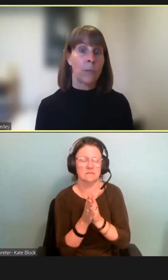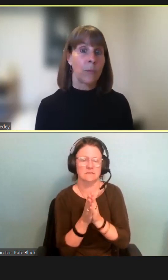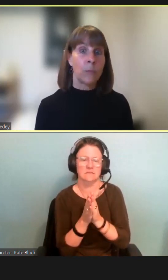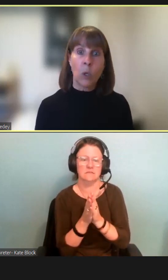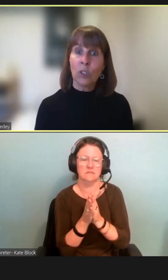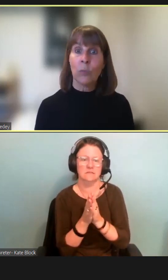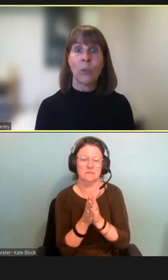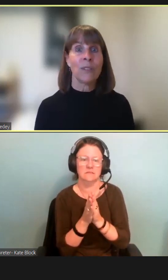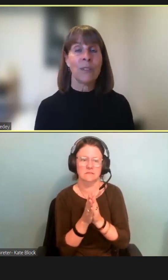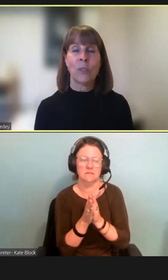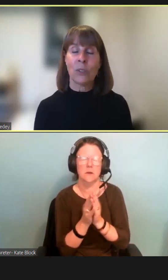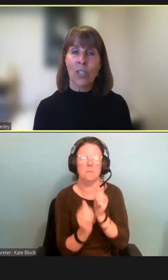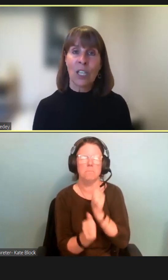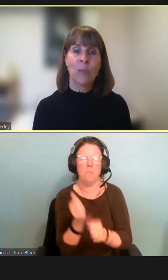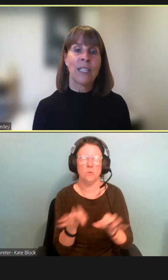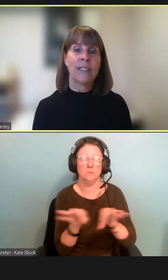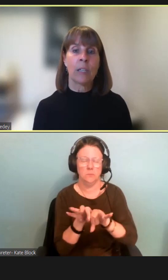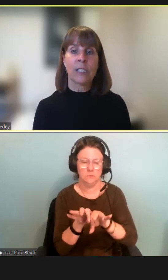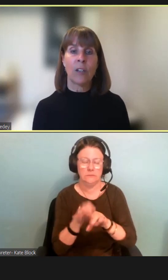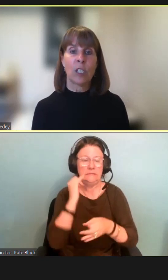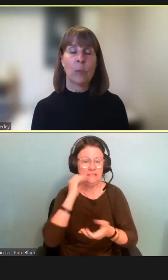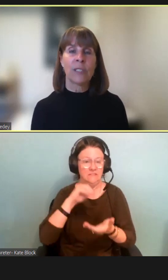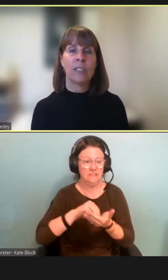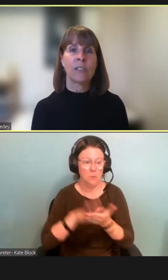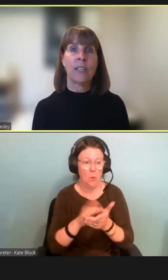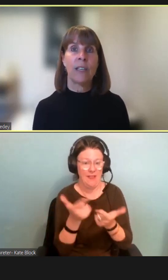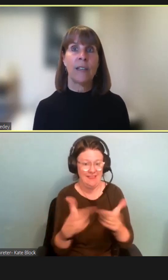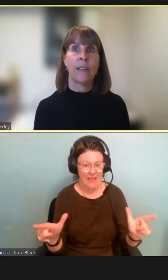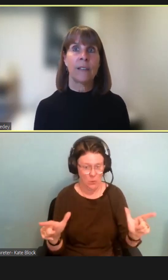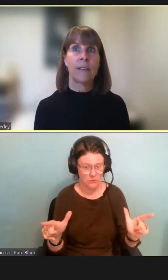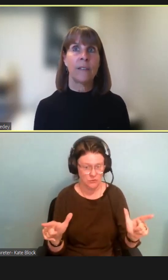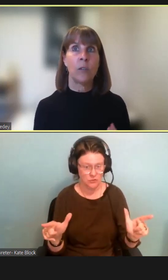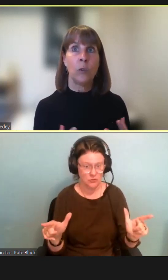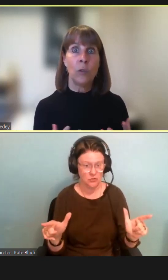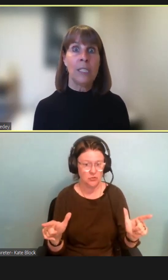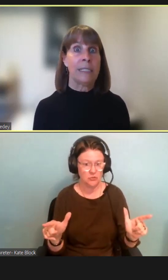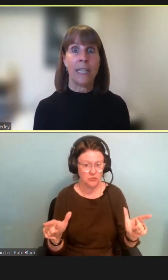most important when you're documenting language outcomes is you need to have a